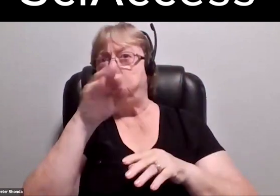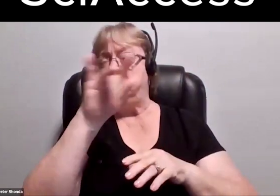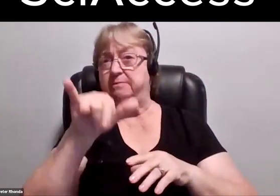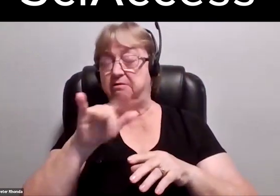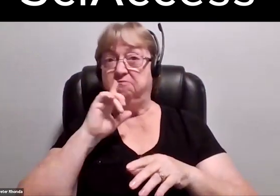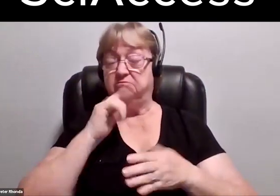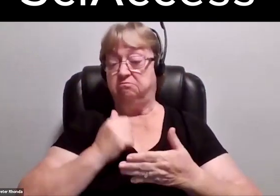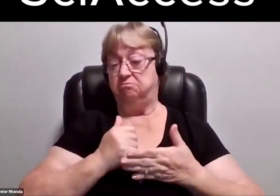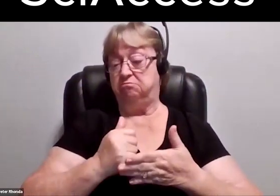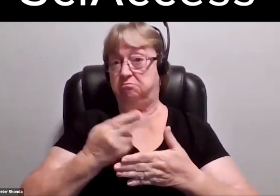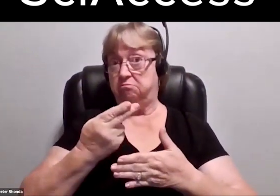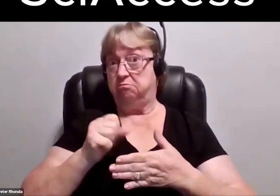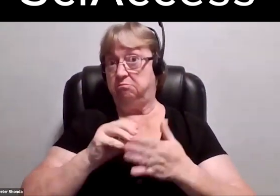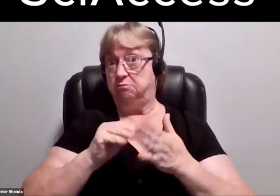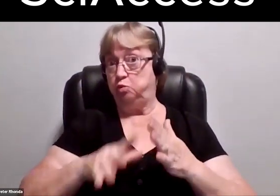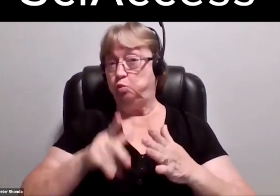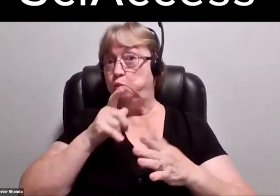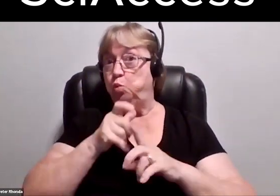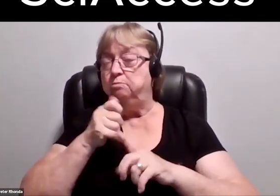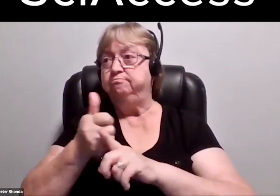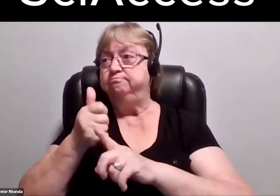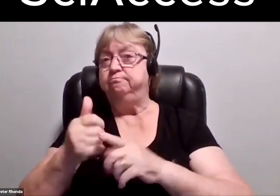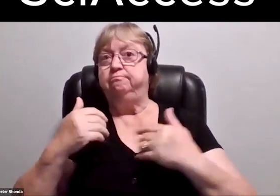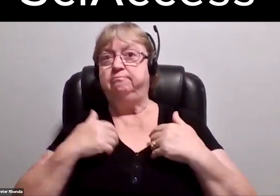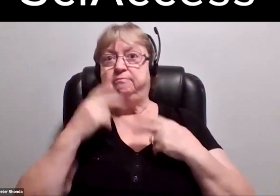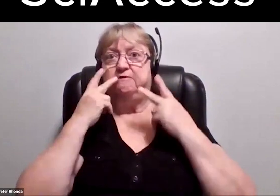VI, explore STEM and STEM careers.